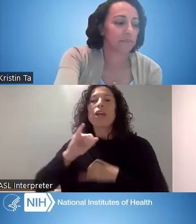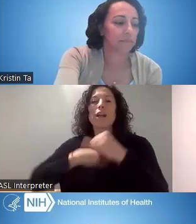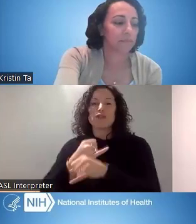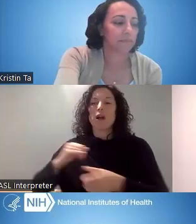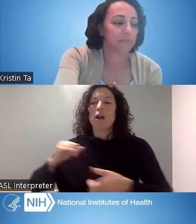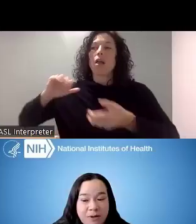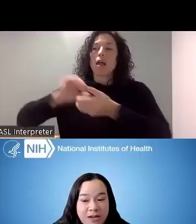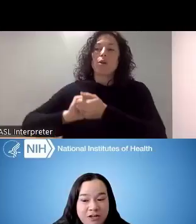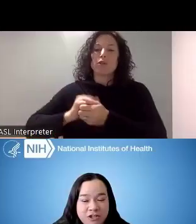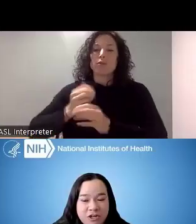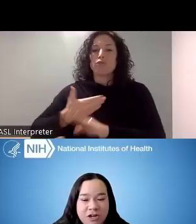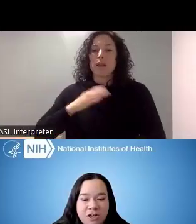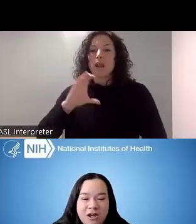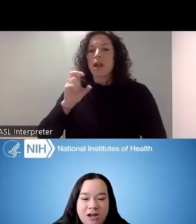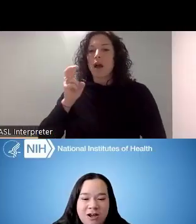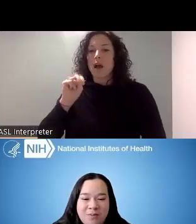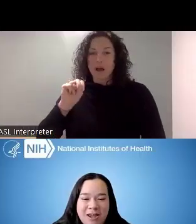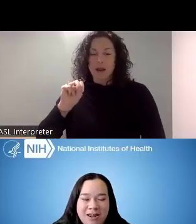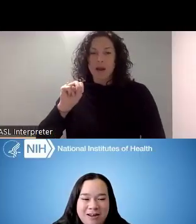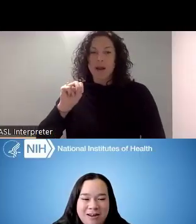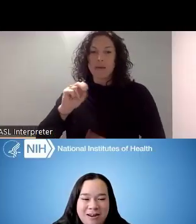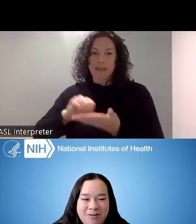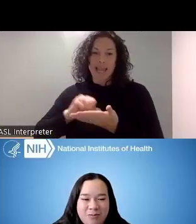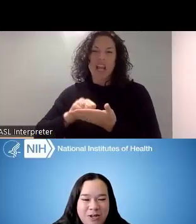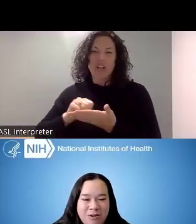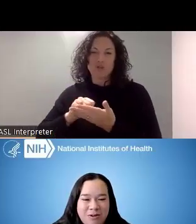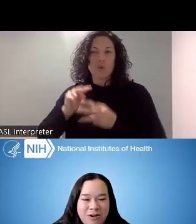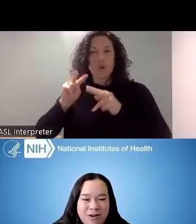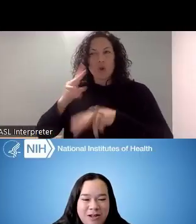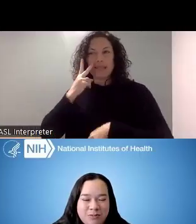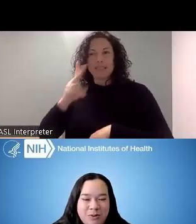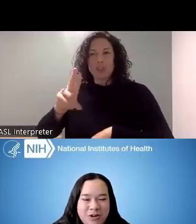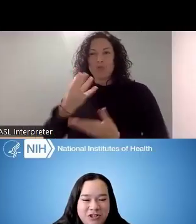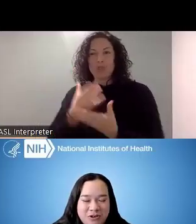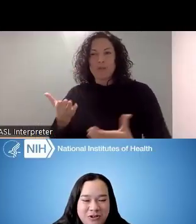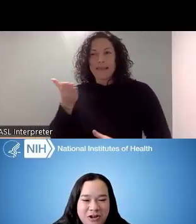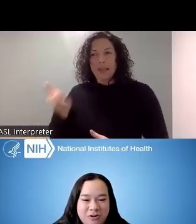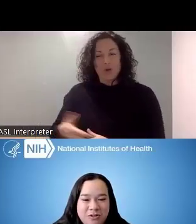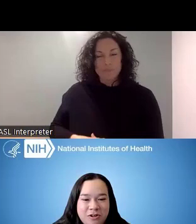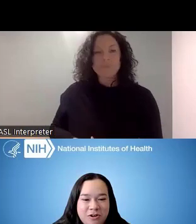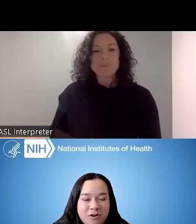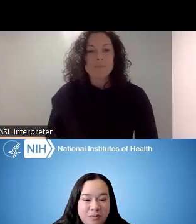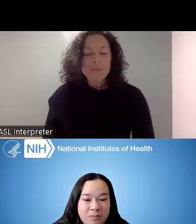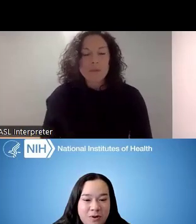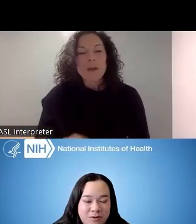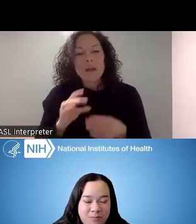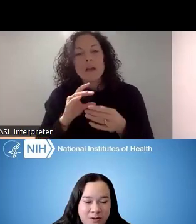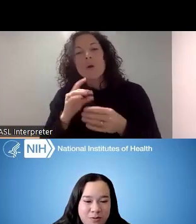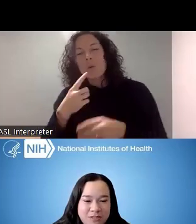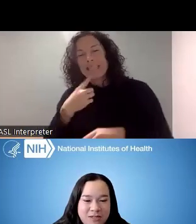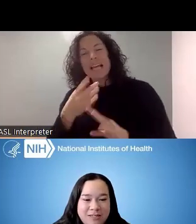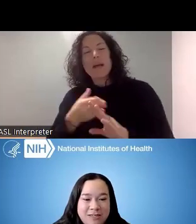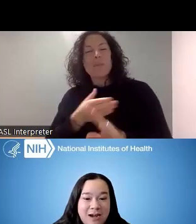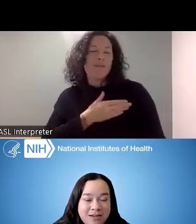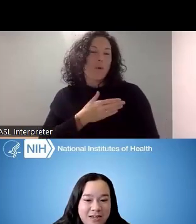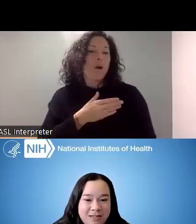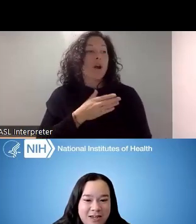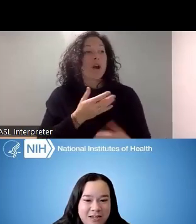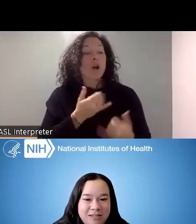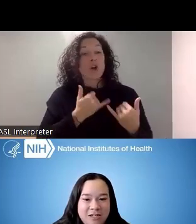PreCon page, and as we've mentioned earlier, the current PowerPoint slides did not contain the case study,